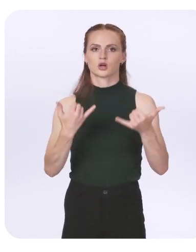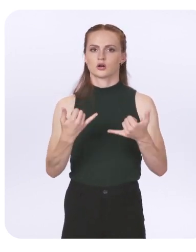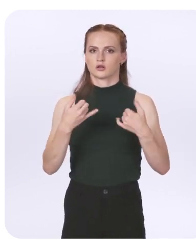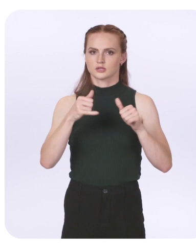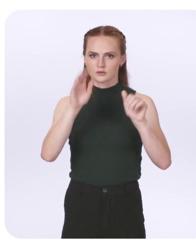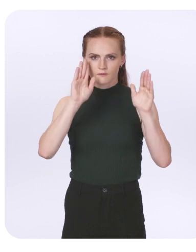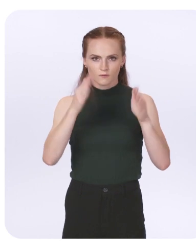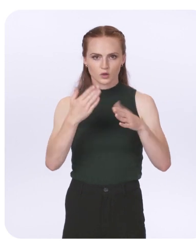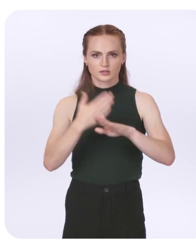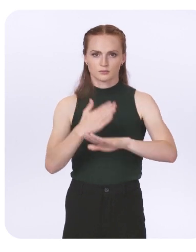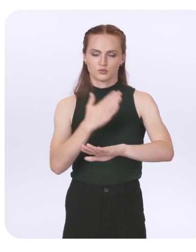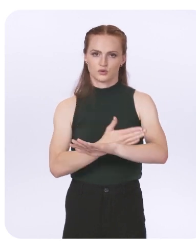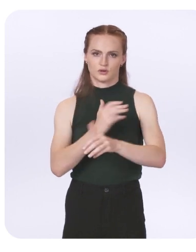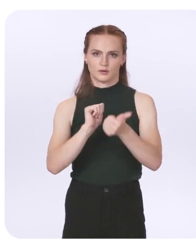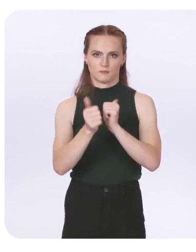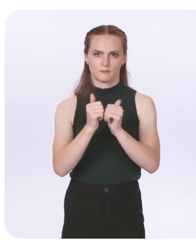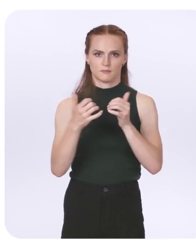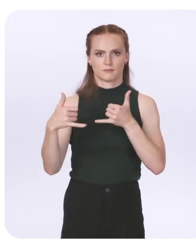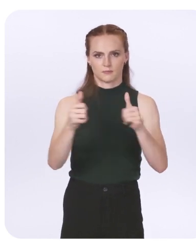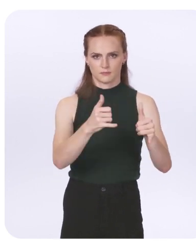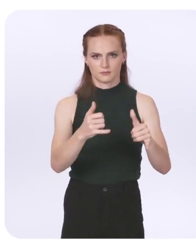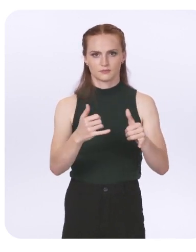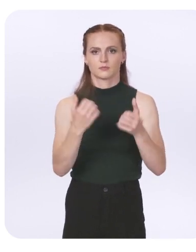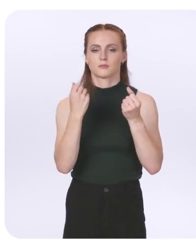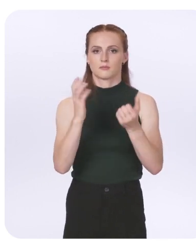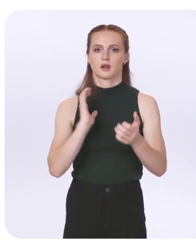a lot of our players’ve been asking for these features.